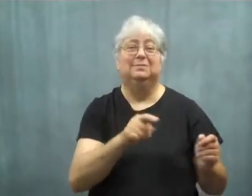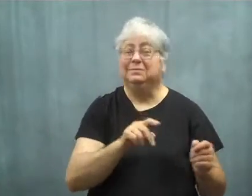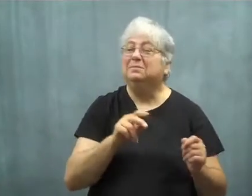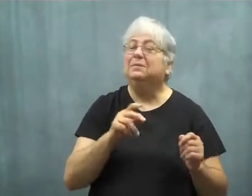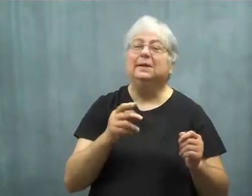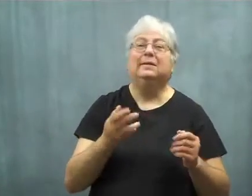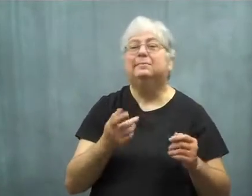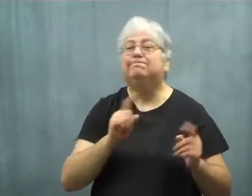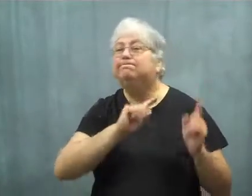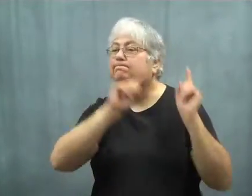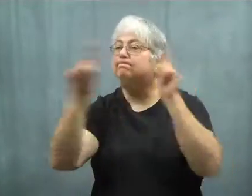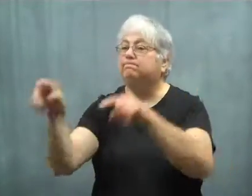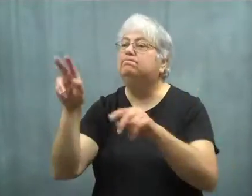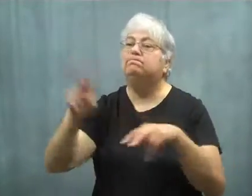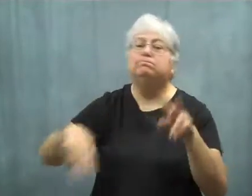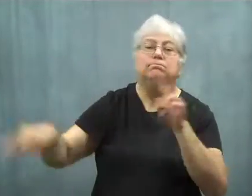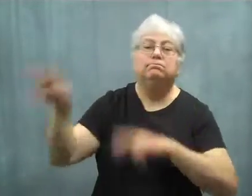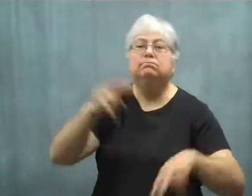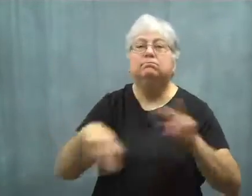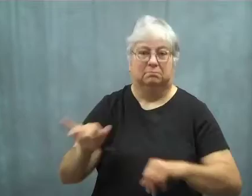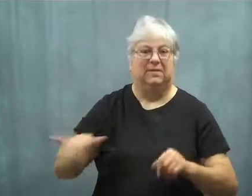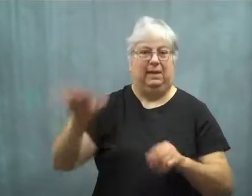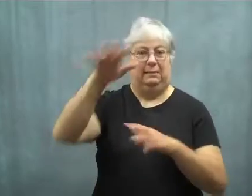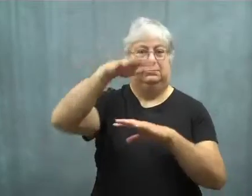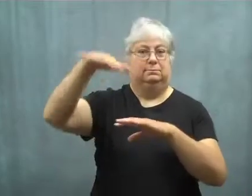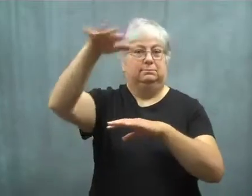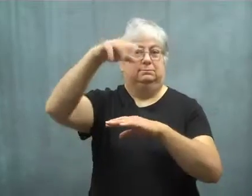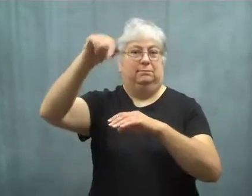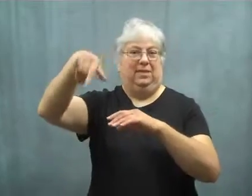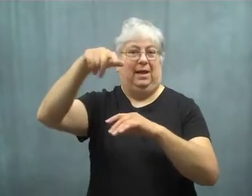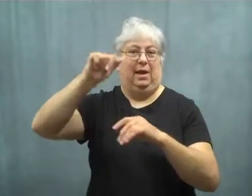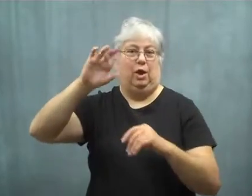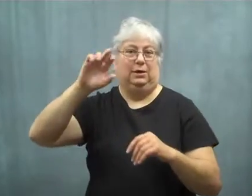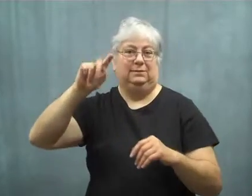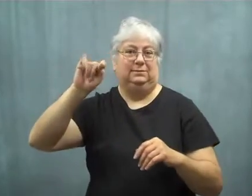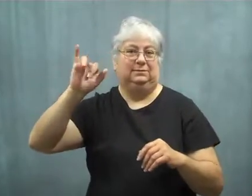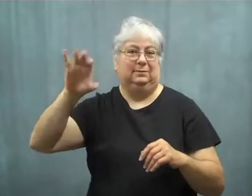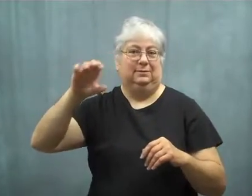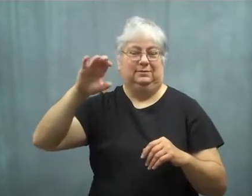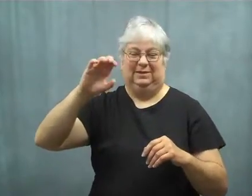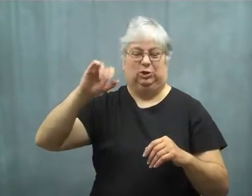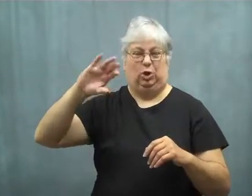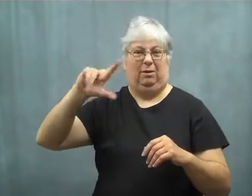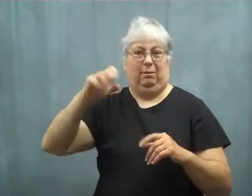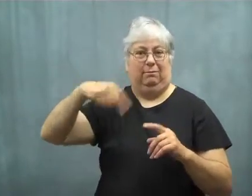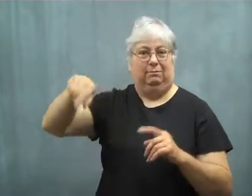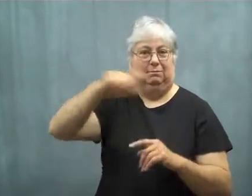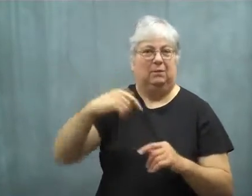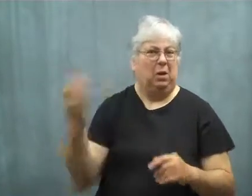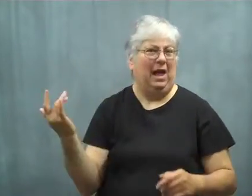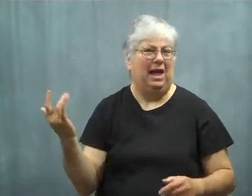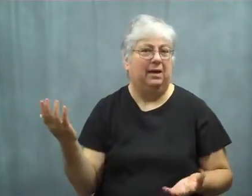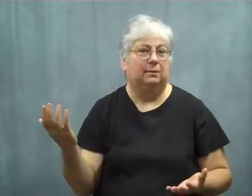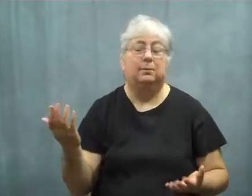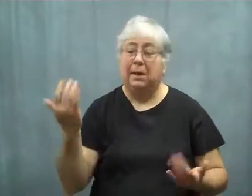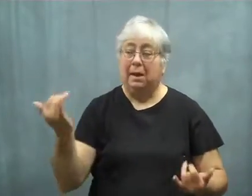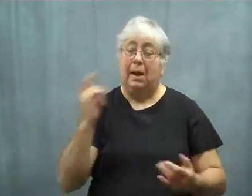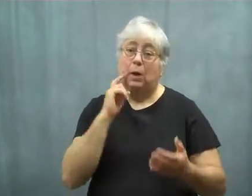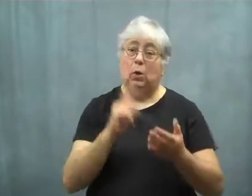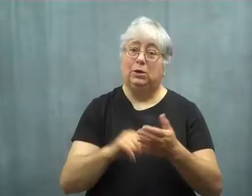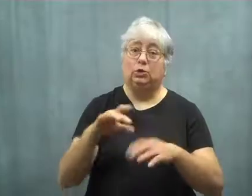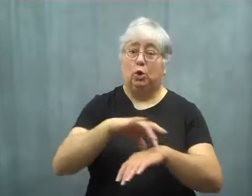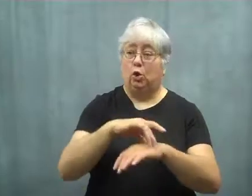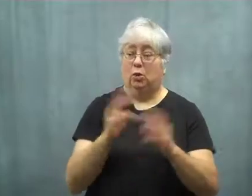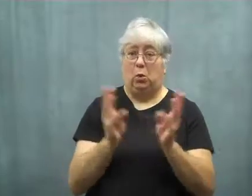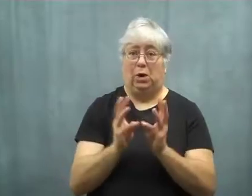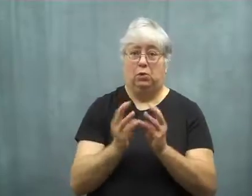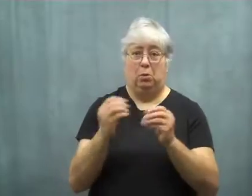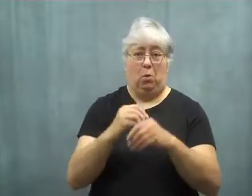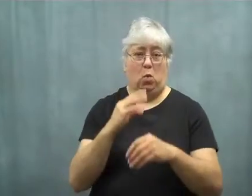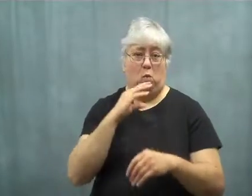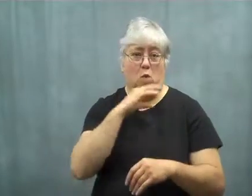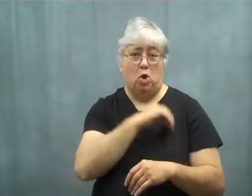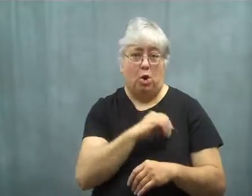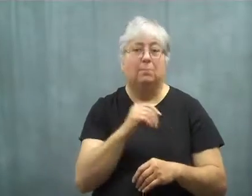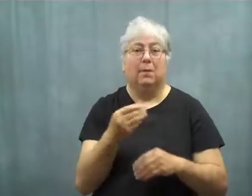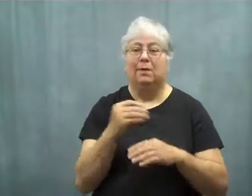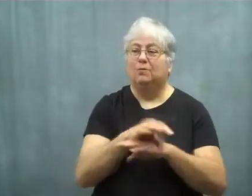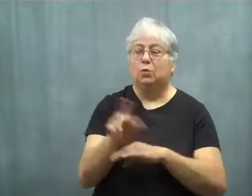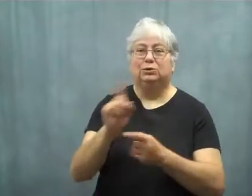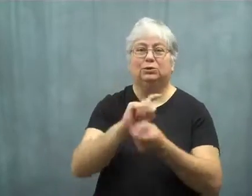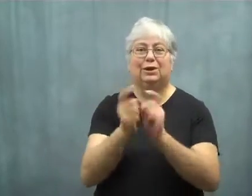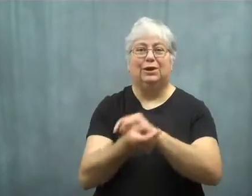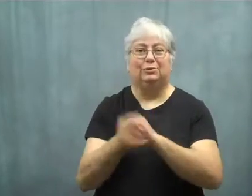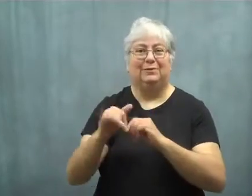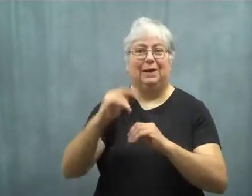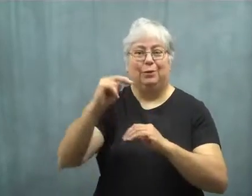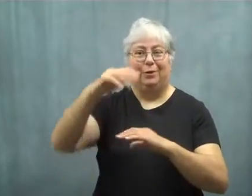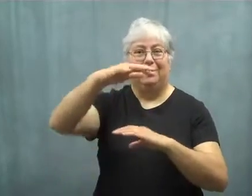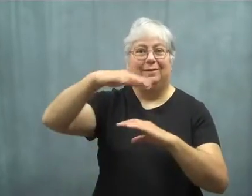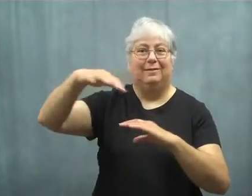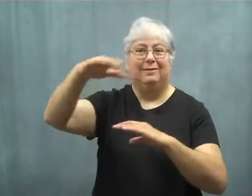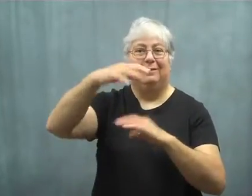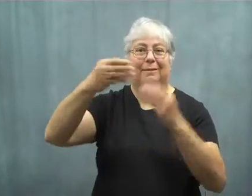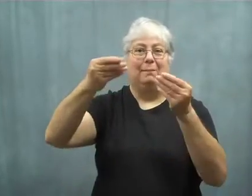went to take a tour of the Arctic Circle.